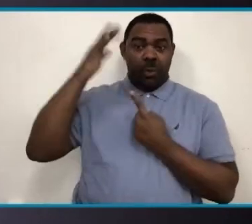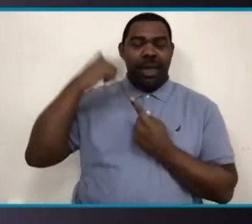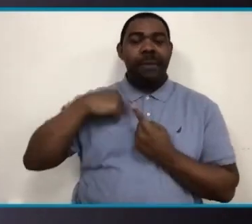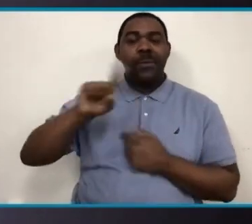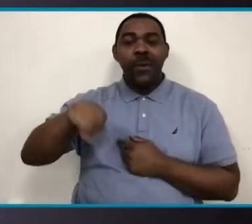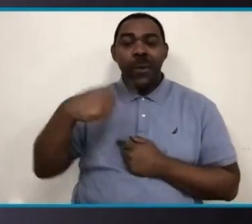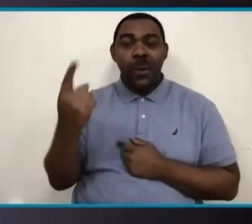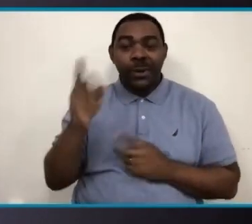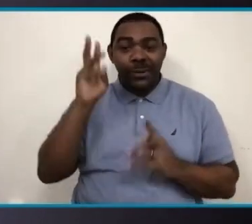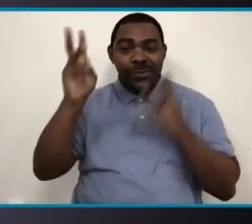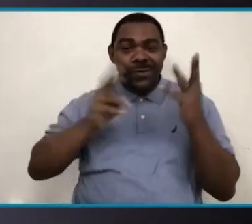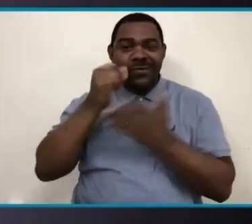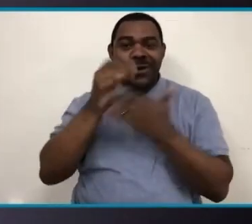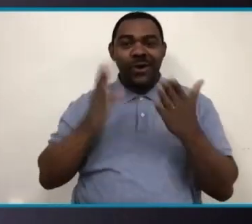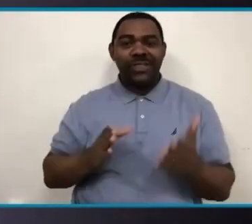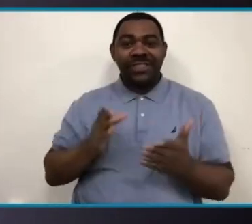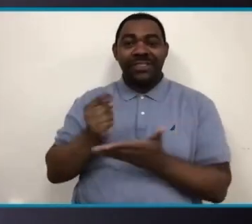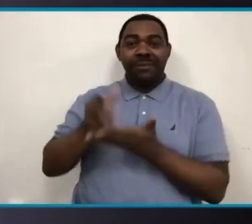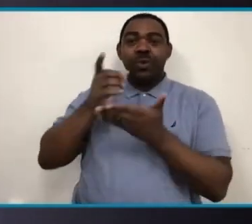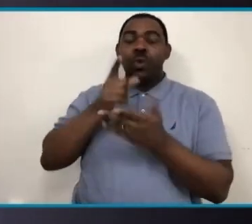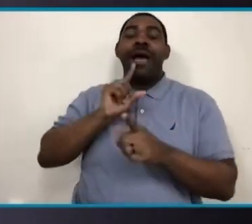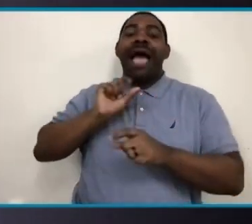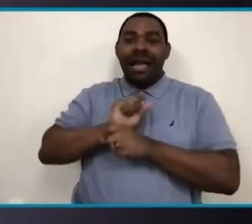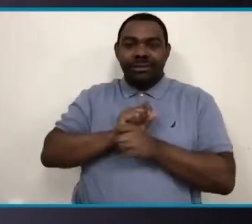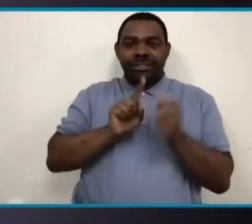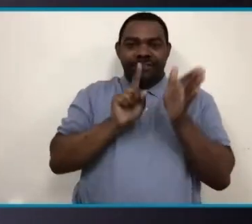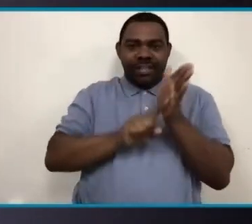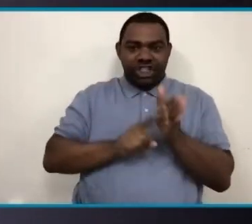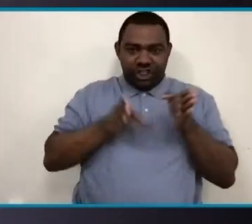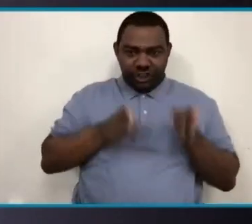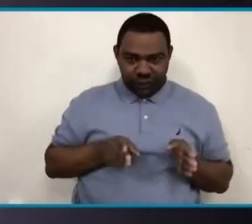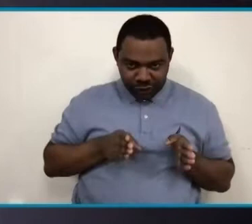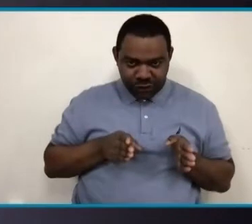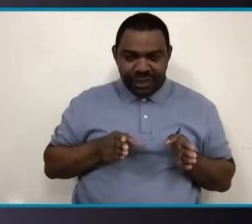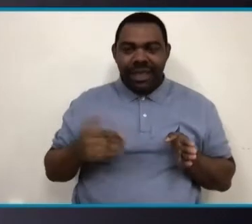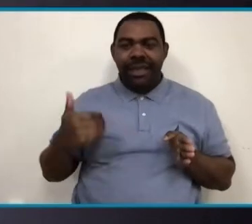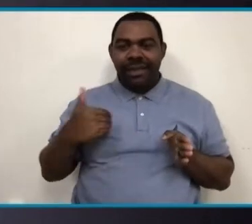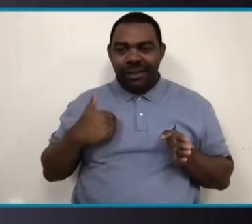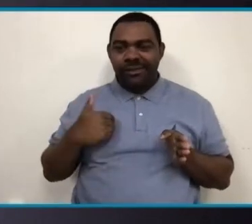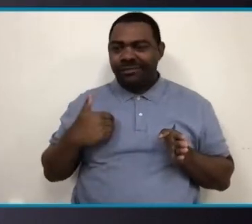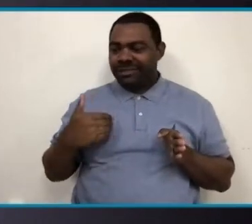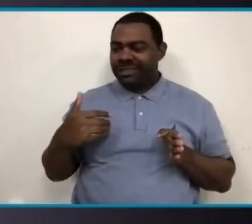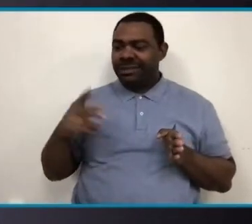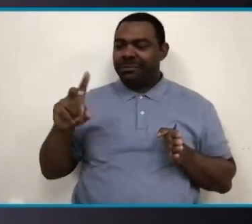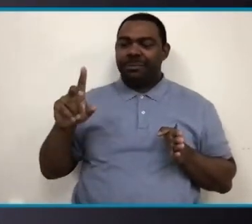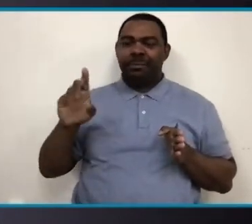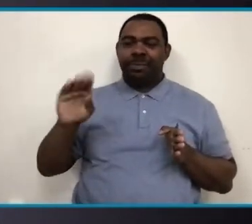is an investigator with a home in a VA HSRD research center.